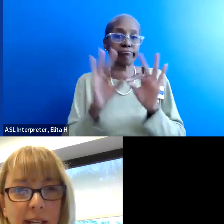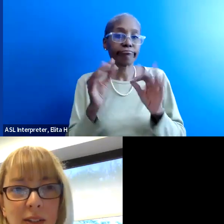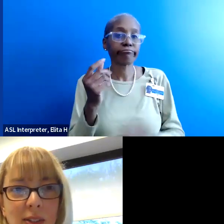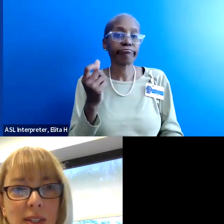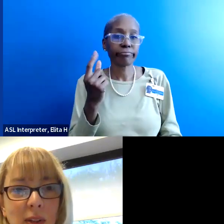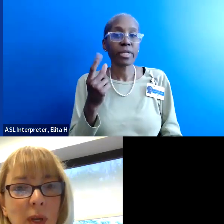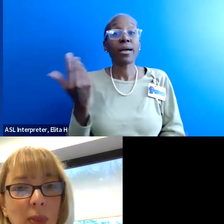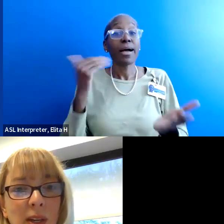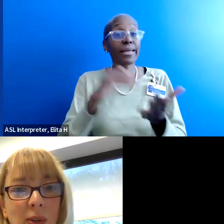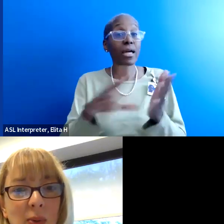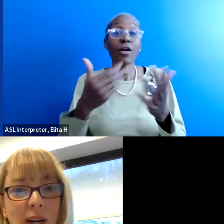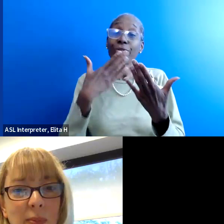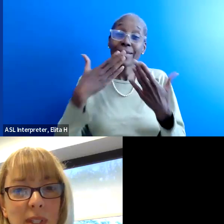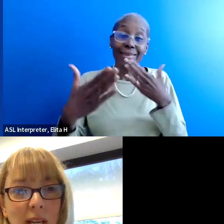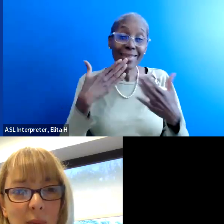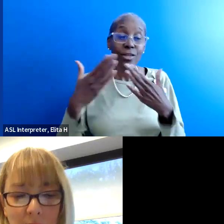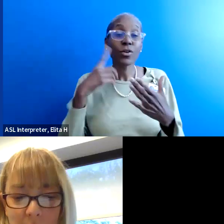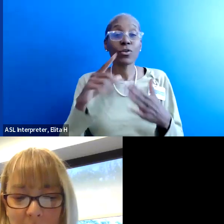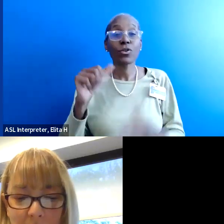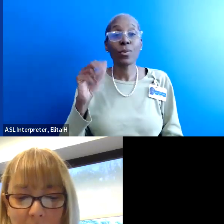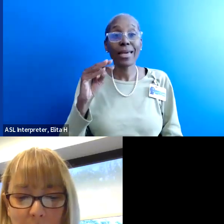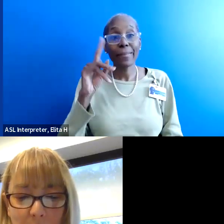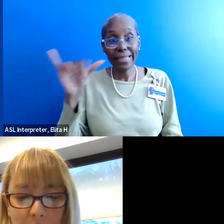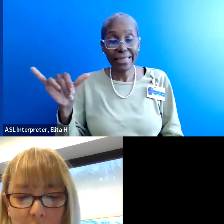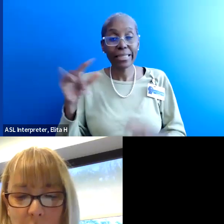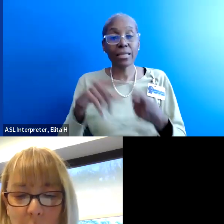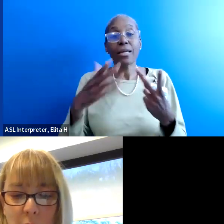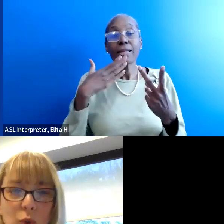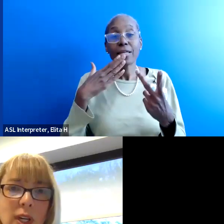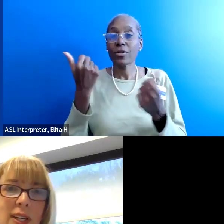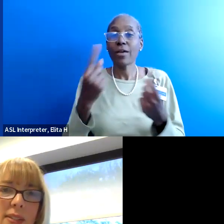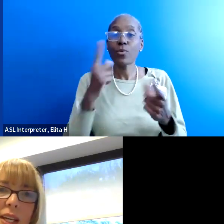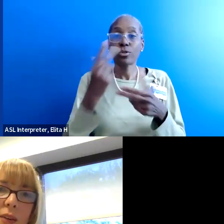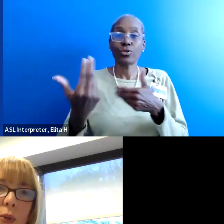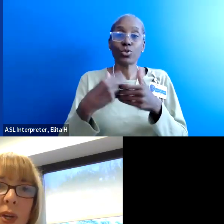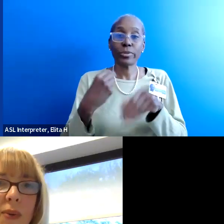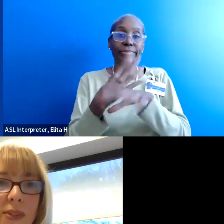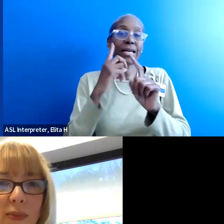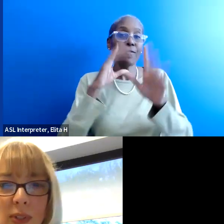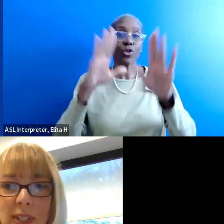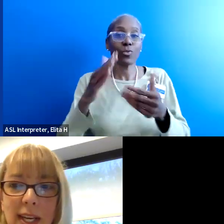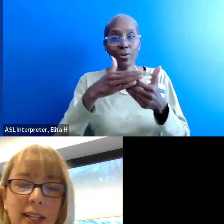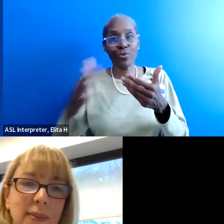And again, just another big thank you to Amity and thank you to everyone for joining us and have a great rest of your day.